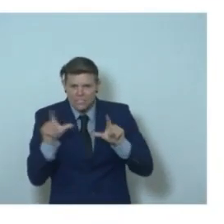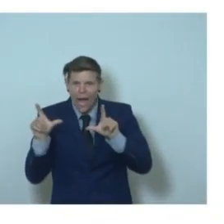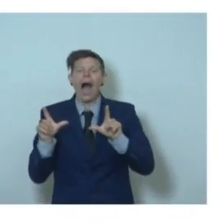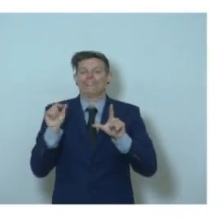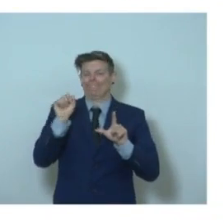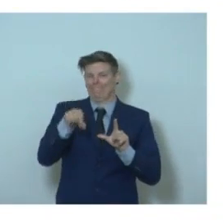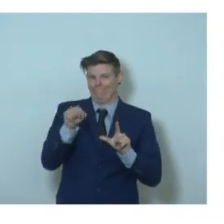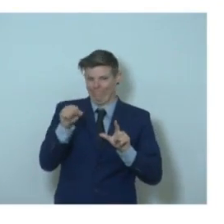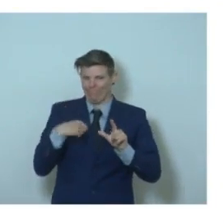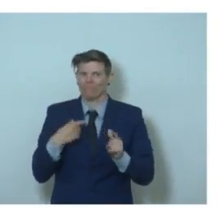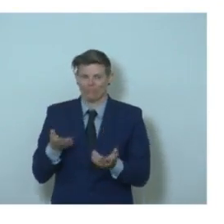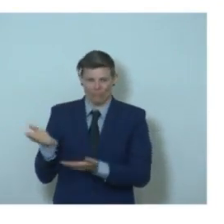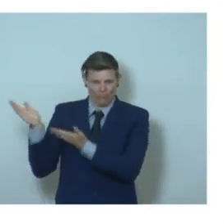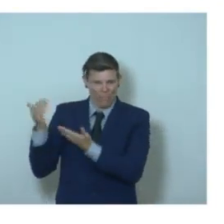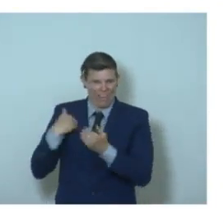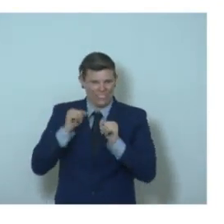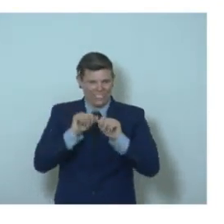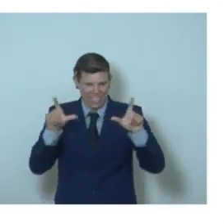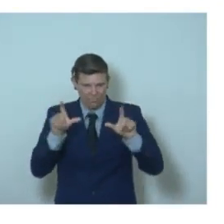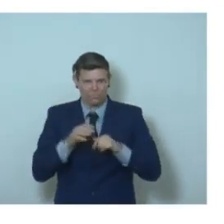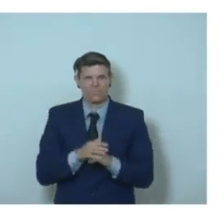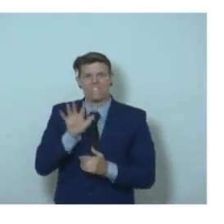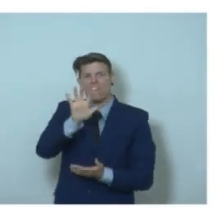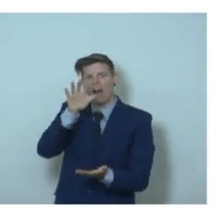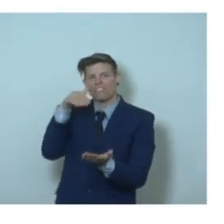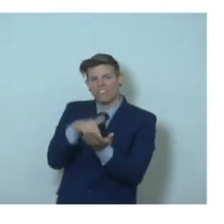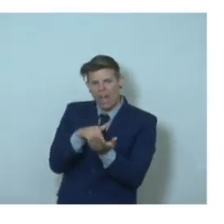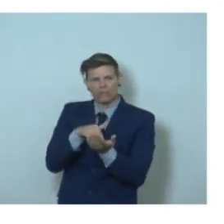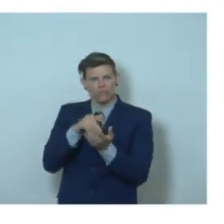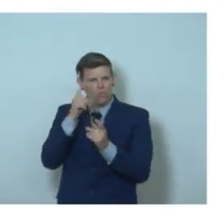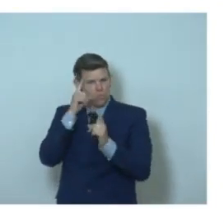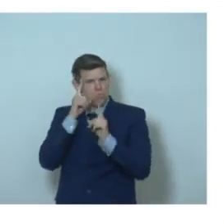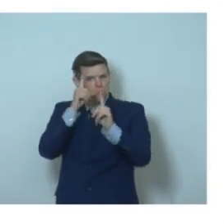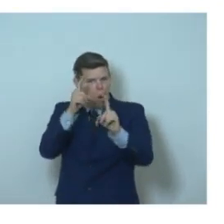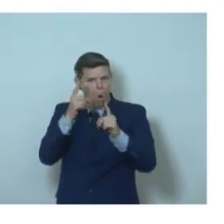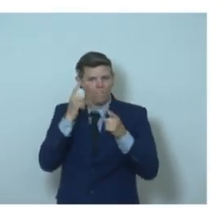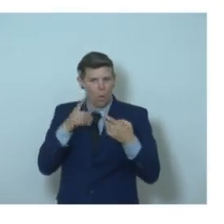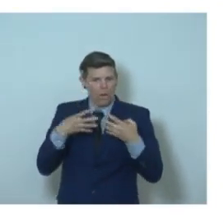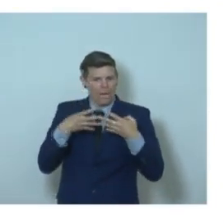I THINK I HAVE A SLIDE. WE’RE TESTING IN THE NEIGHBORHOOD.